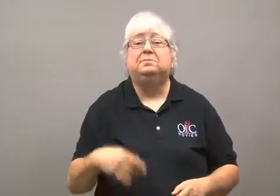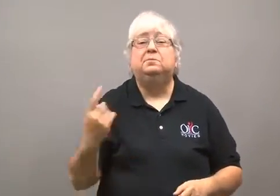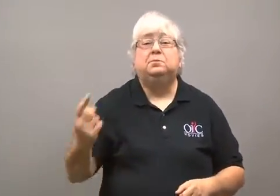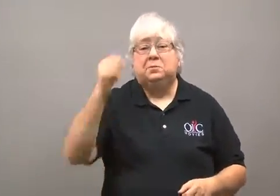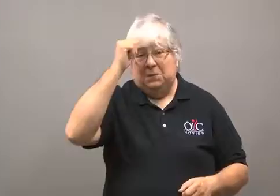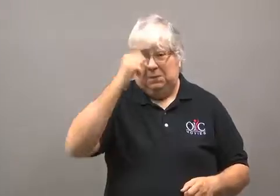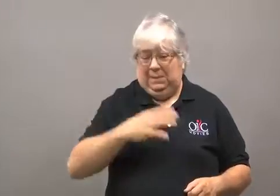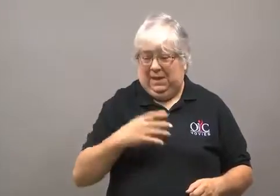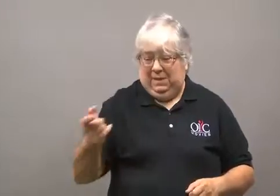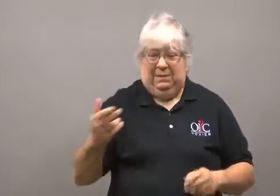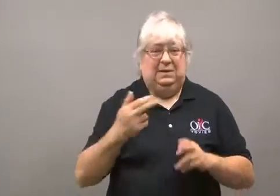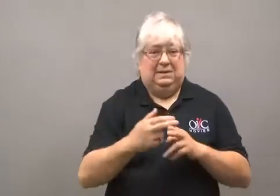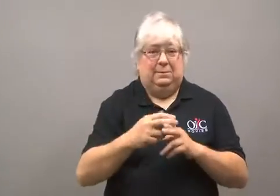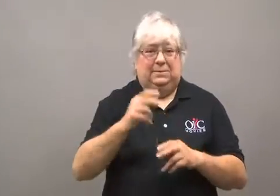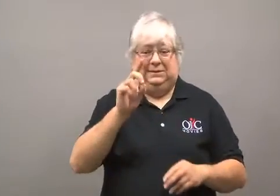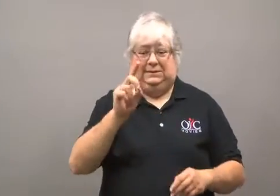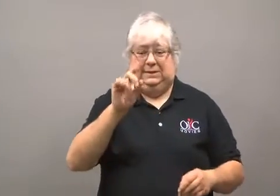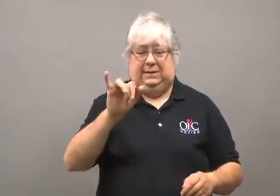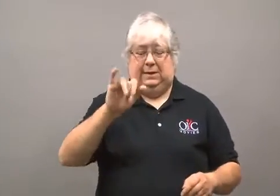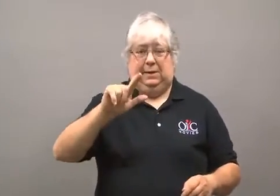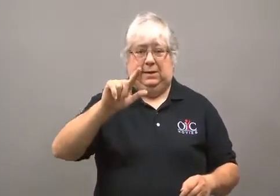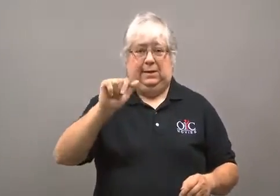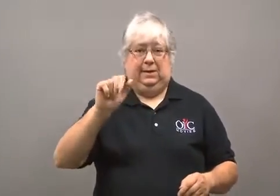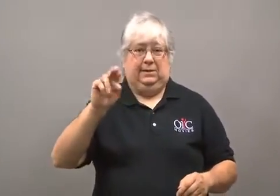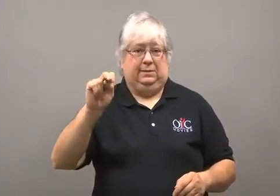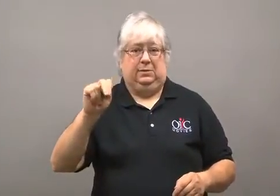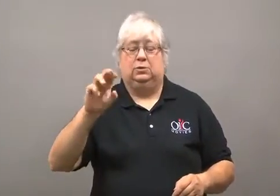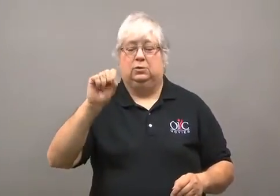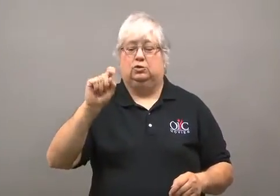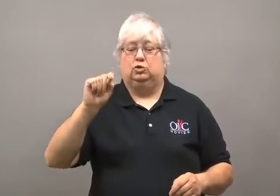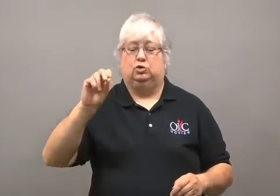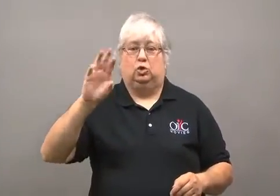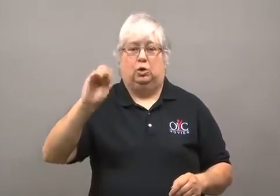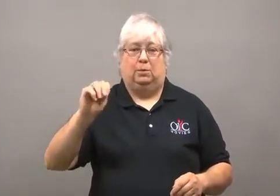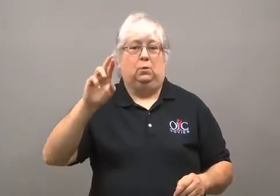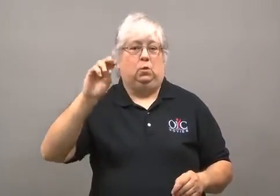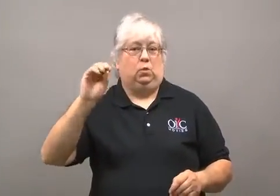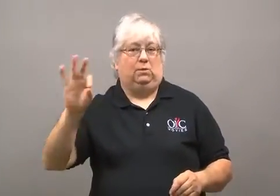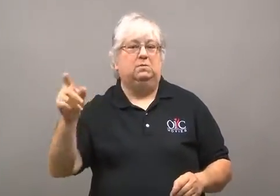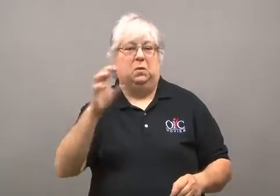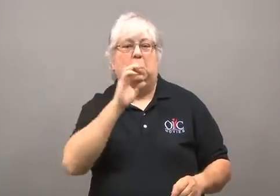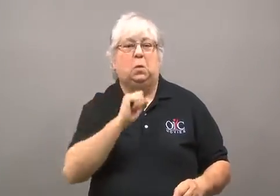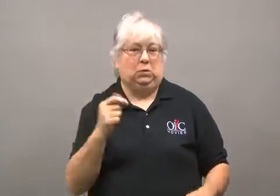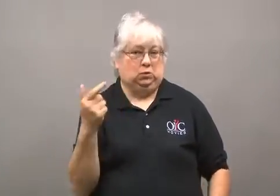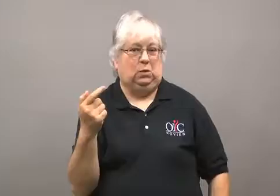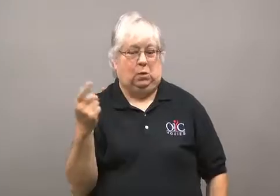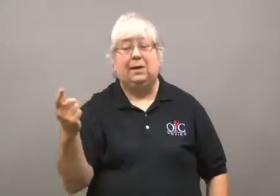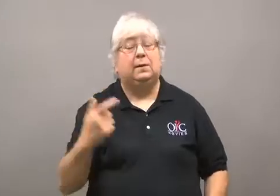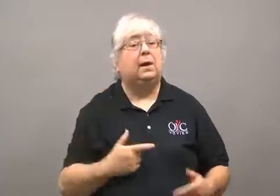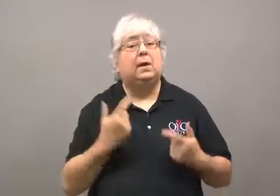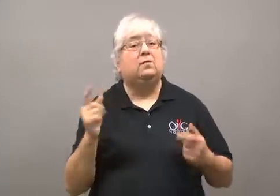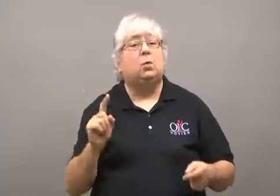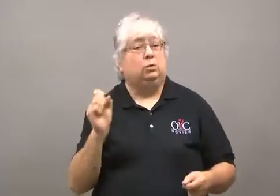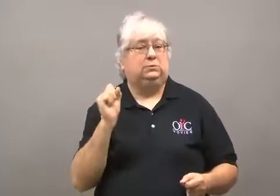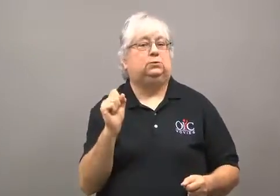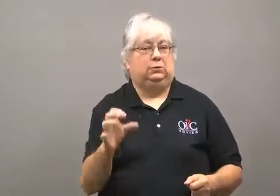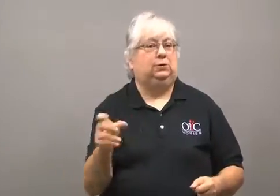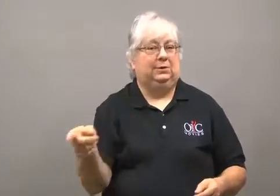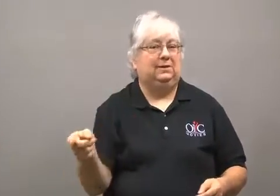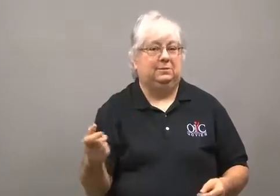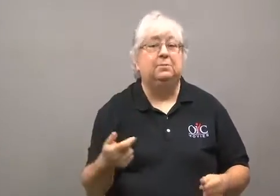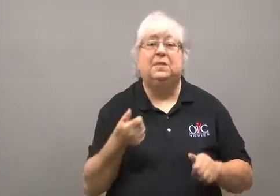Dylann Storm Roof, 21, lives in South Carolina.